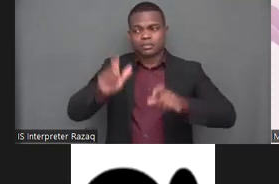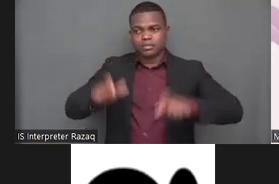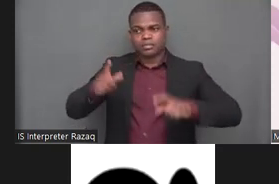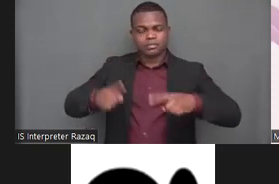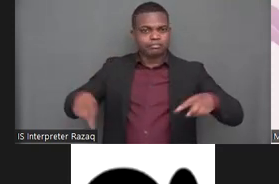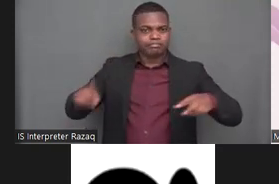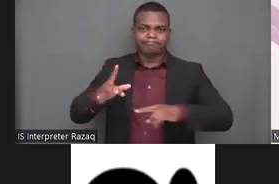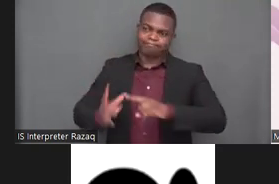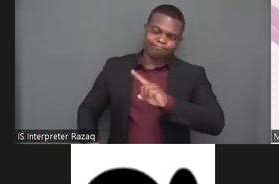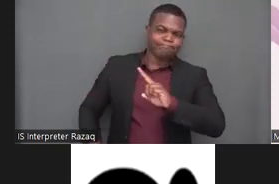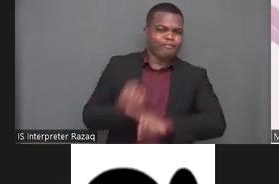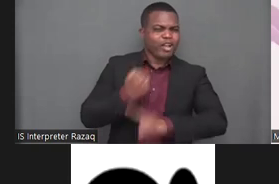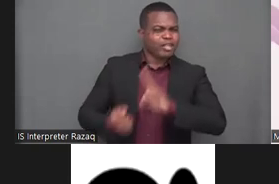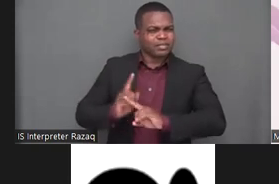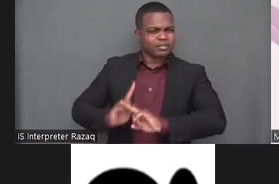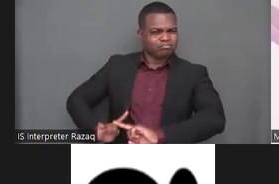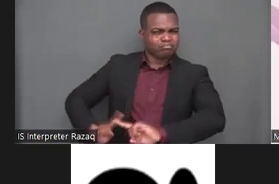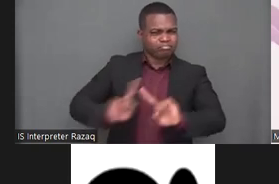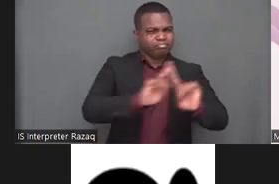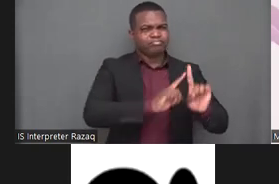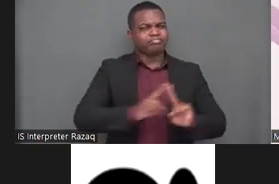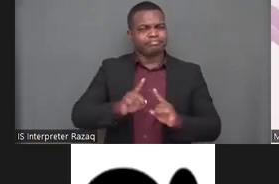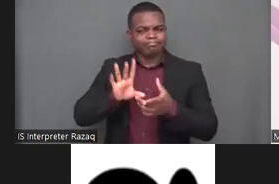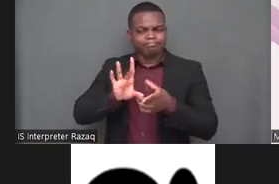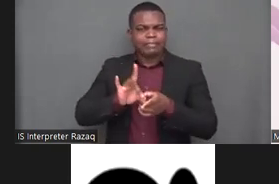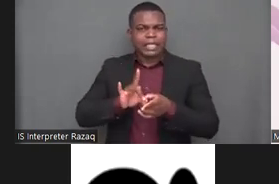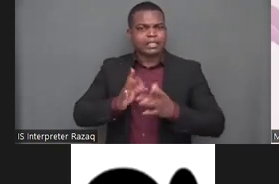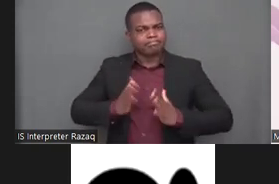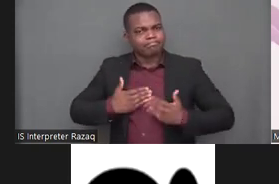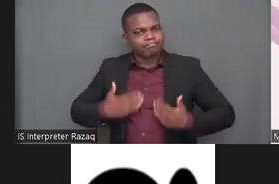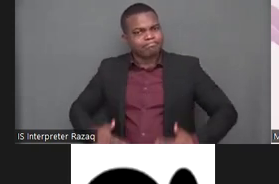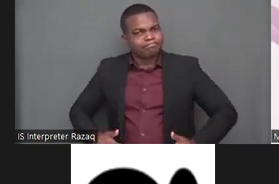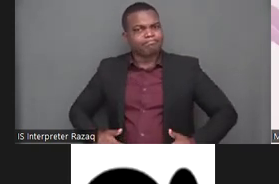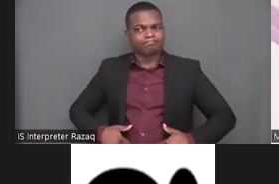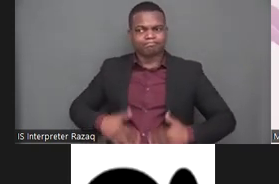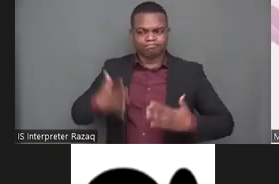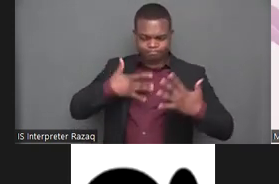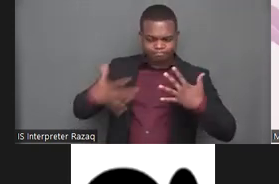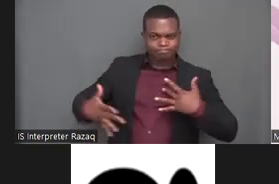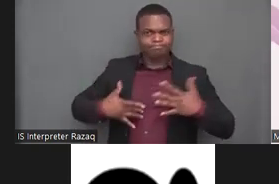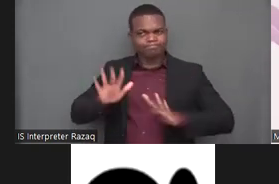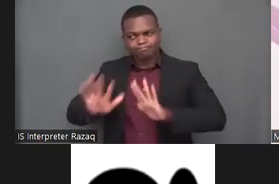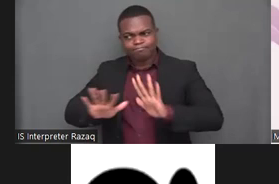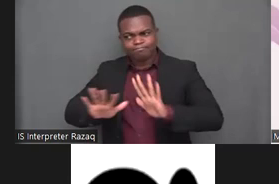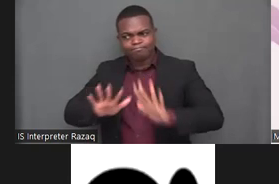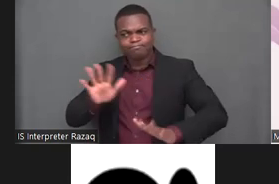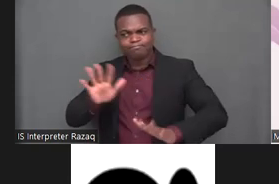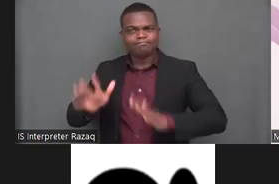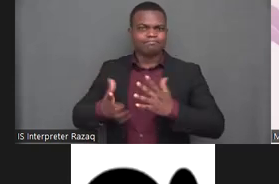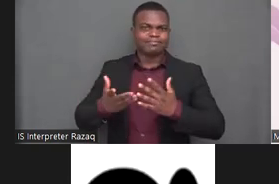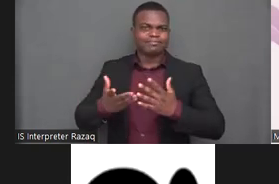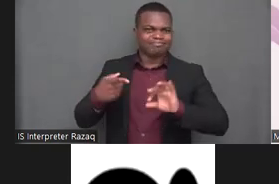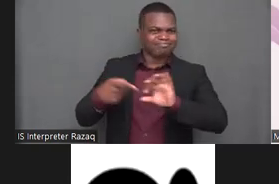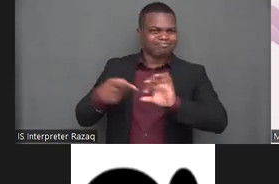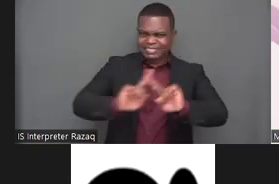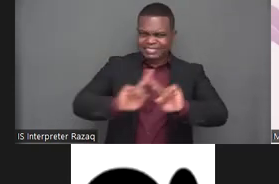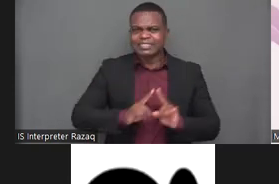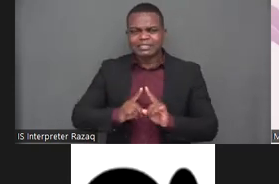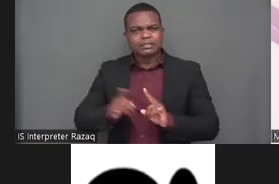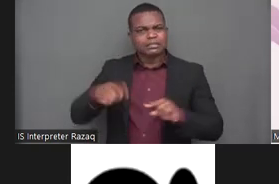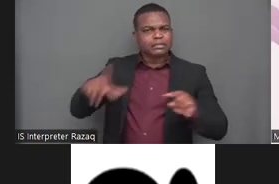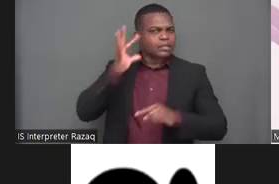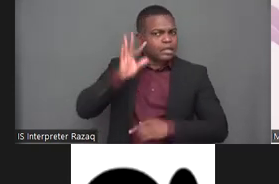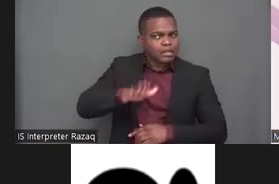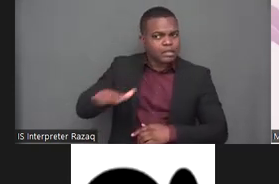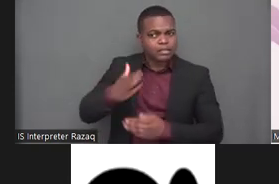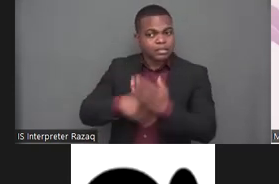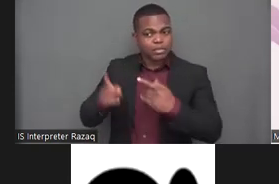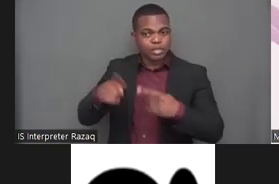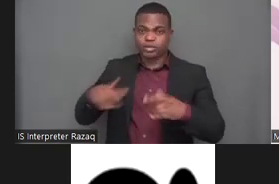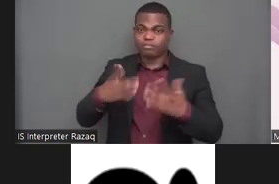they do not know that they are treated and unfair relating to uh relating to the uh violence yeah